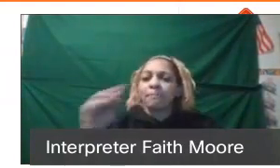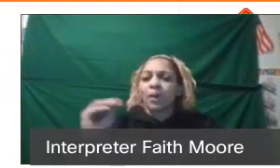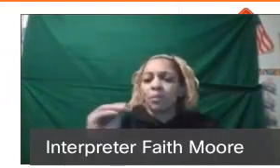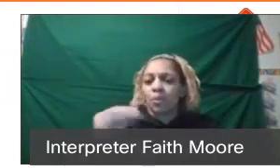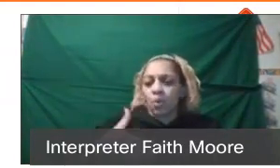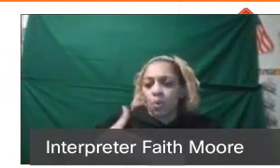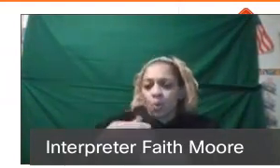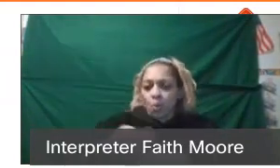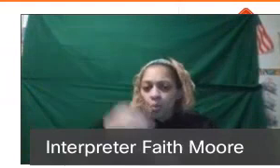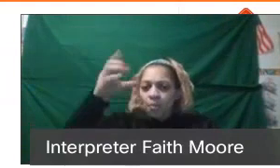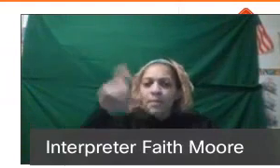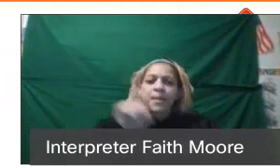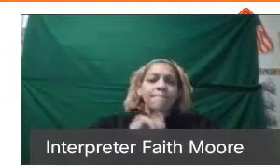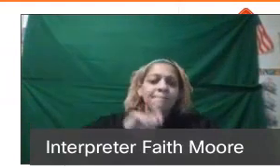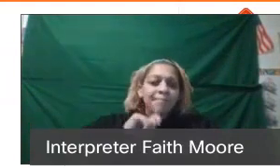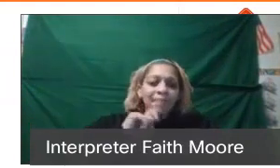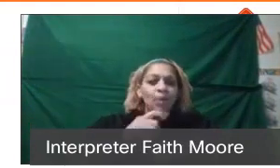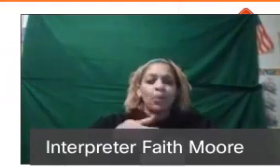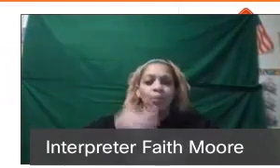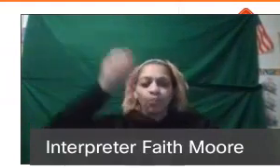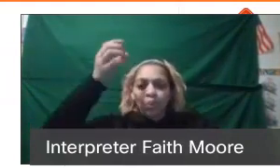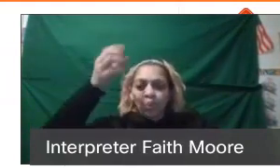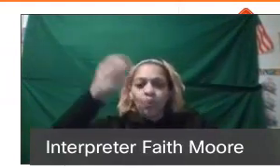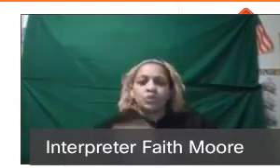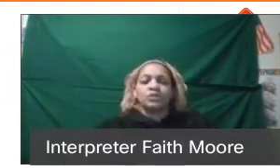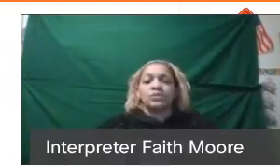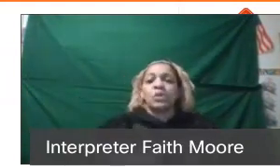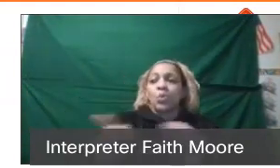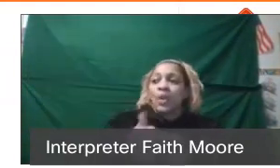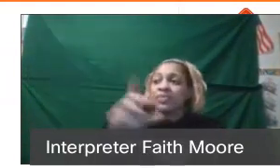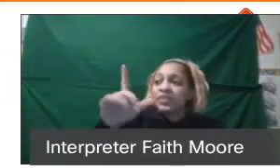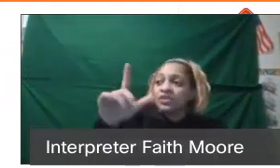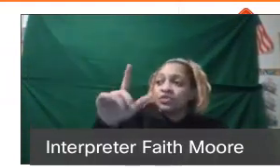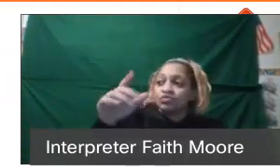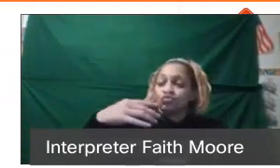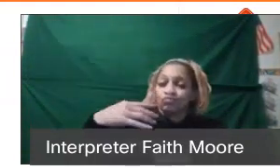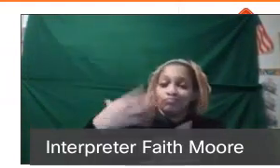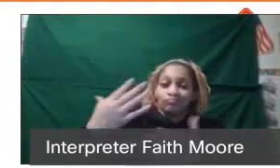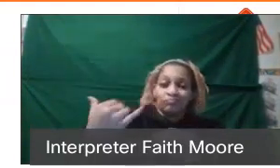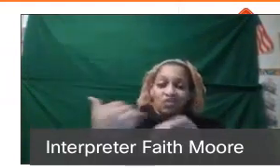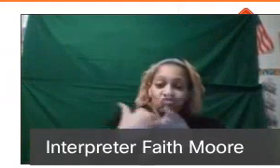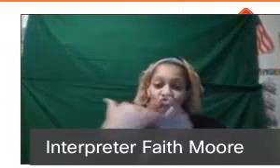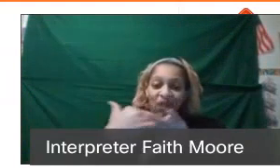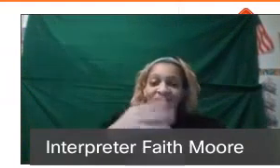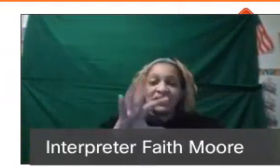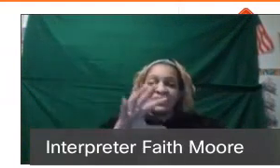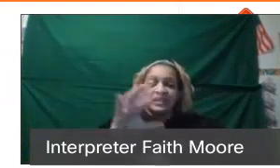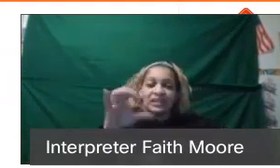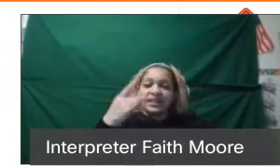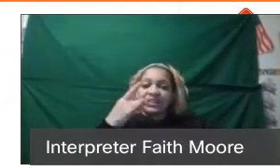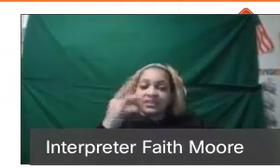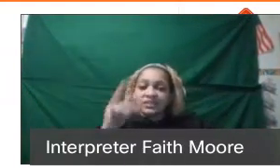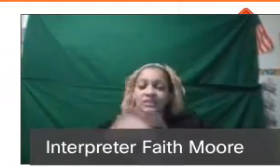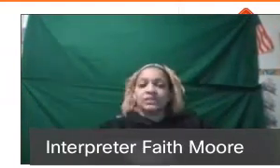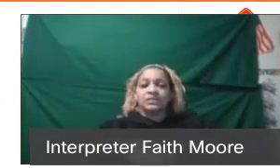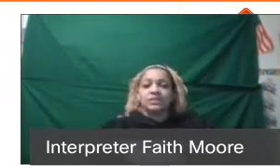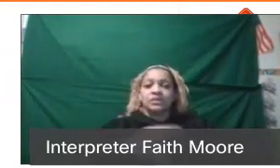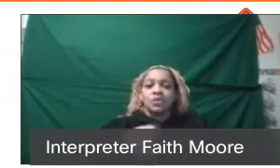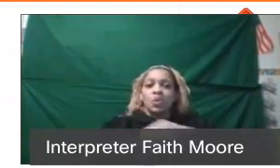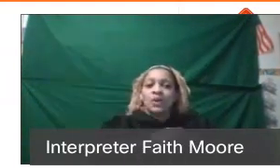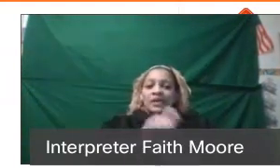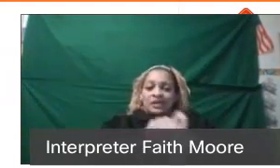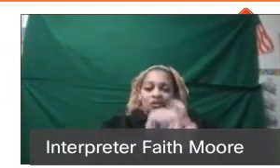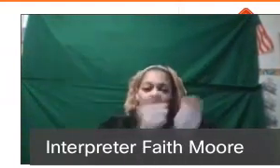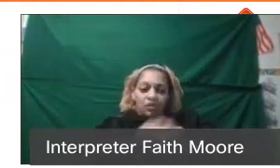Metal polls, anchor seconds, which maybe with traffic signals, we are converting the existing traditional pressure, sodium lighting.